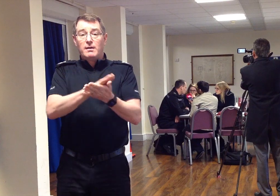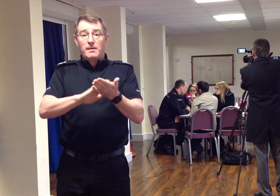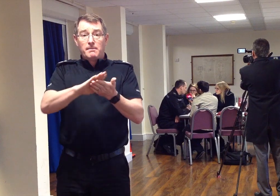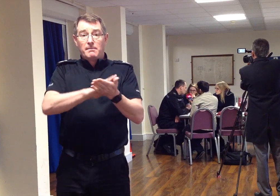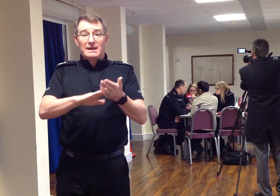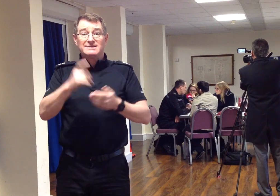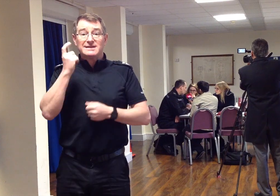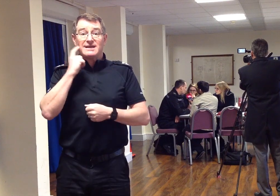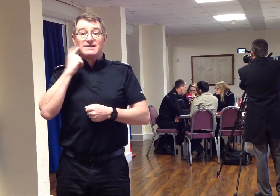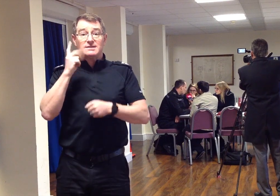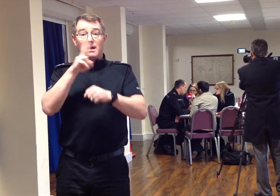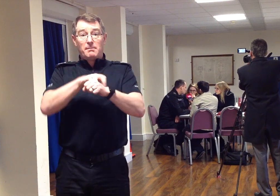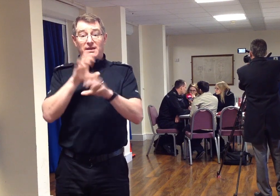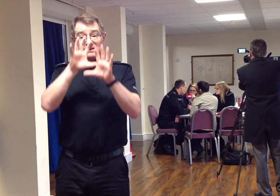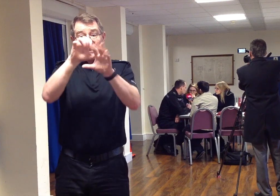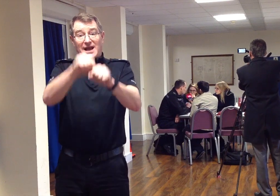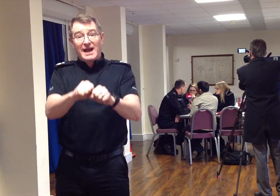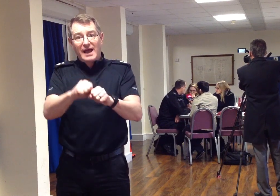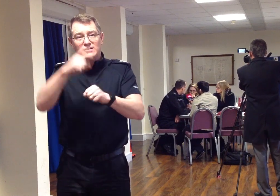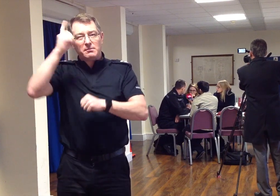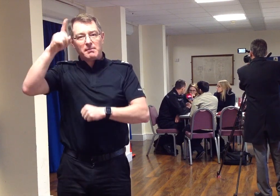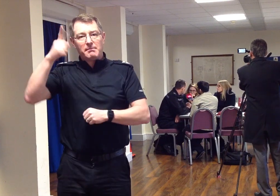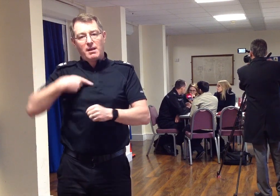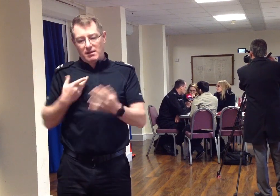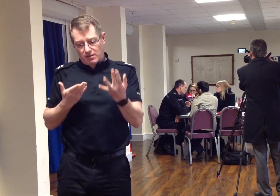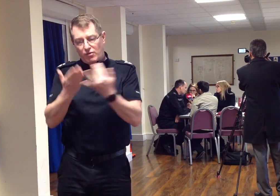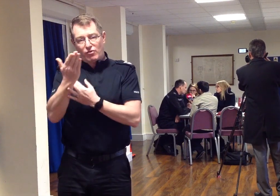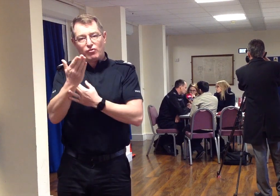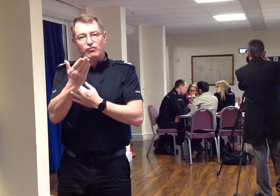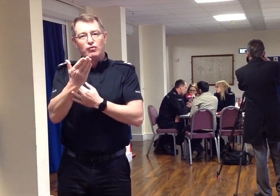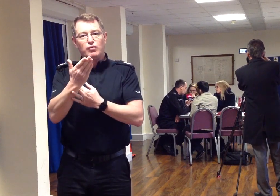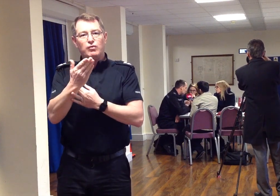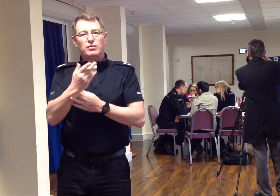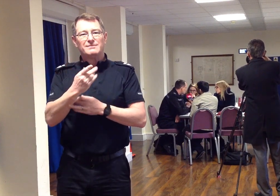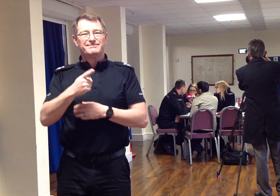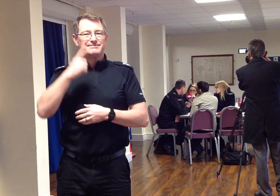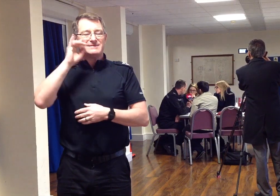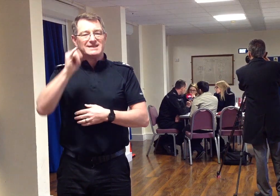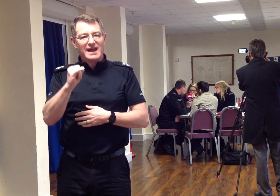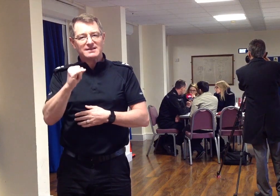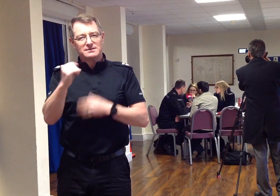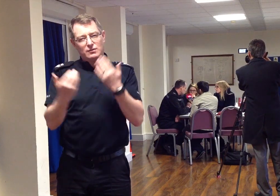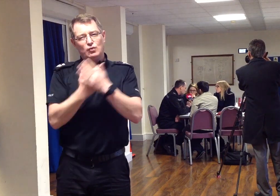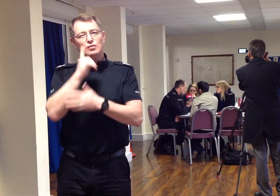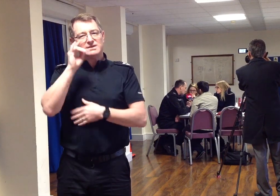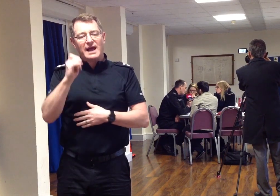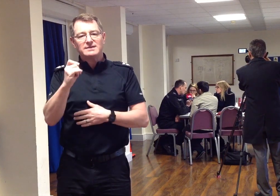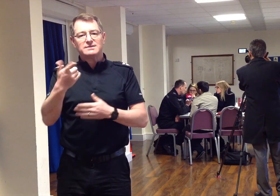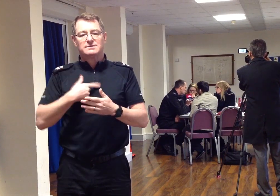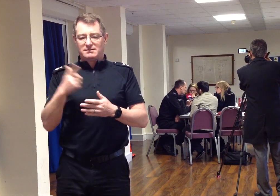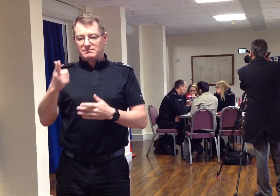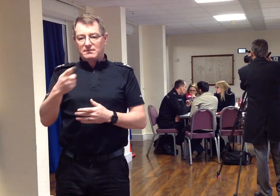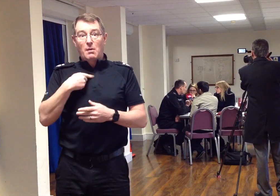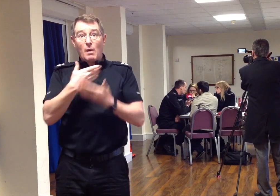which will make it easier for police to detect offenders through a new test